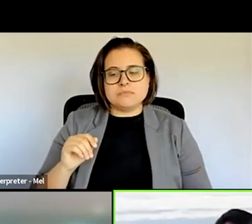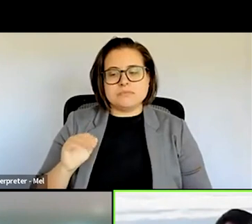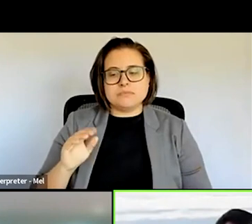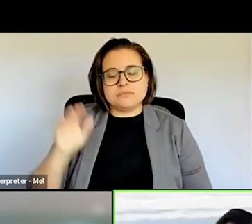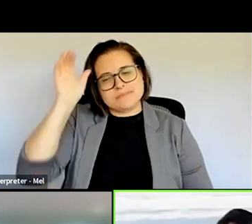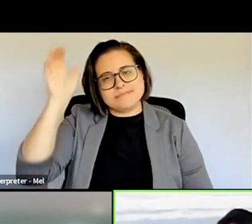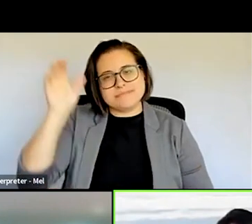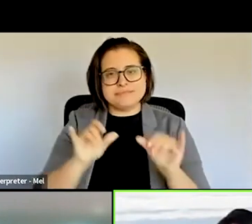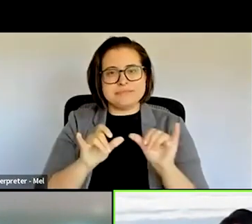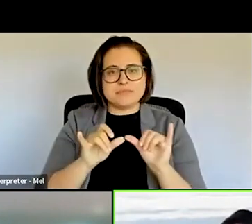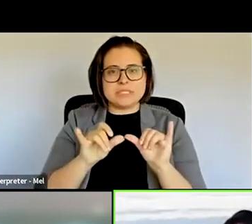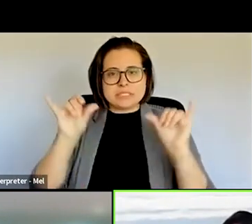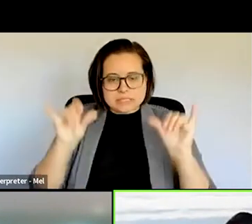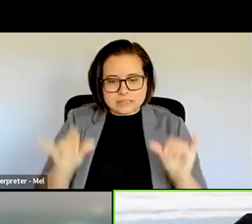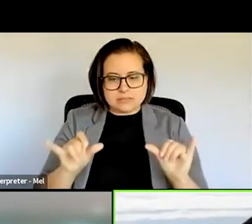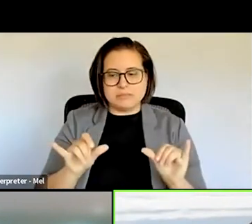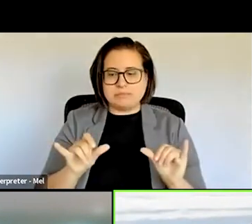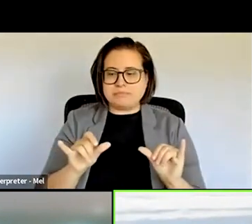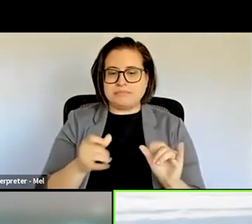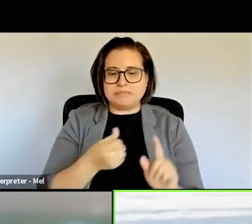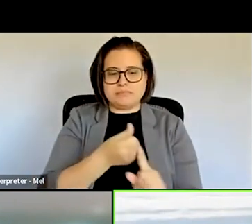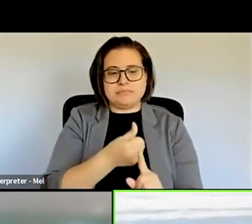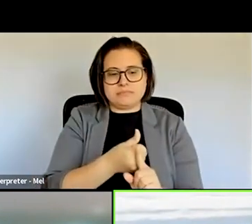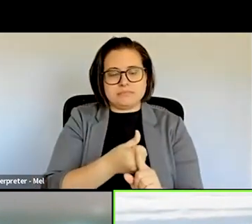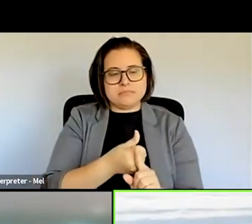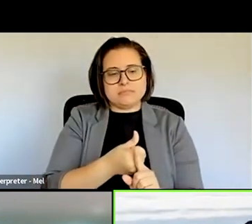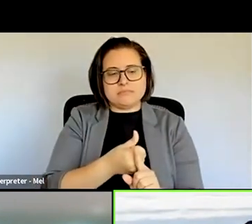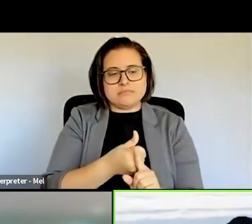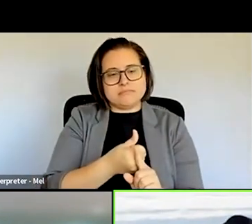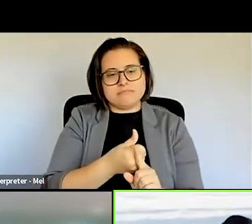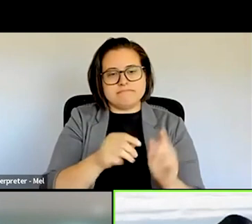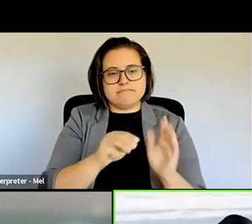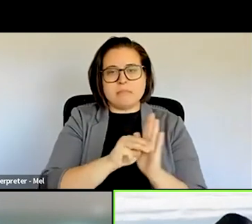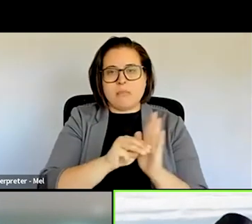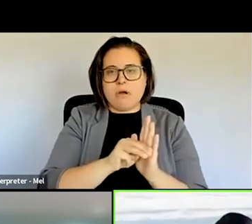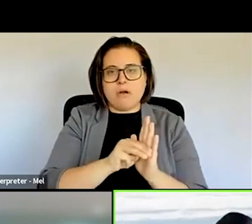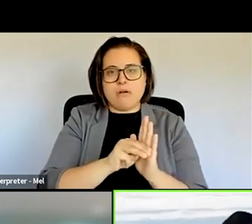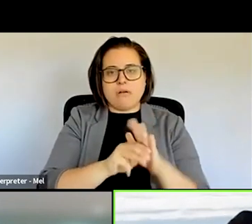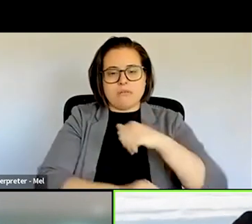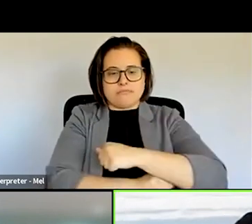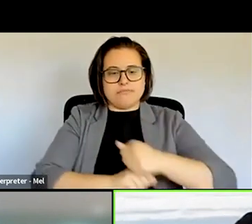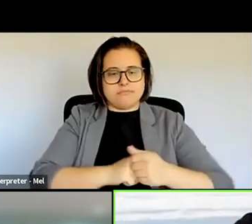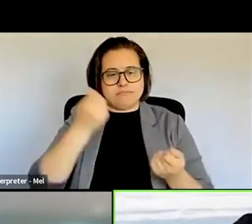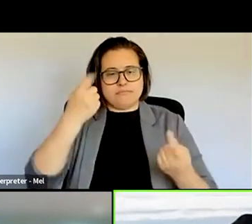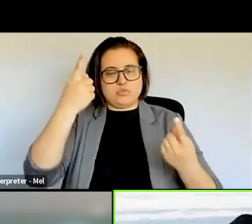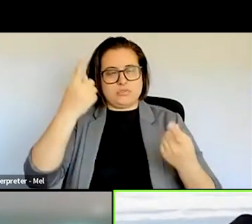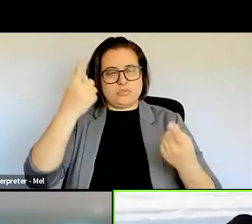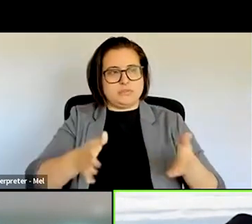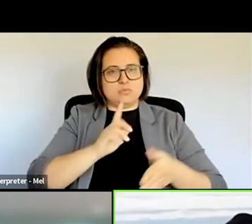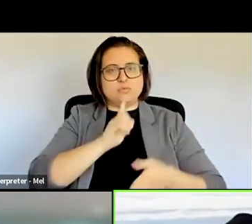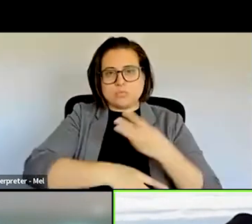system that has a model of the real world, has a model an understanding is that word of intent